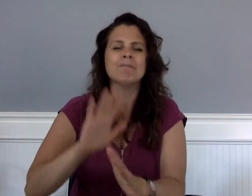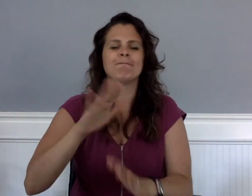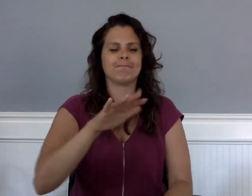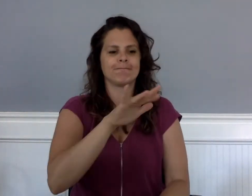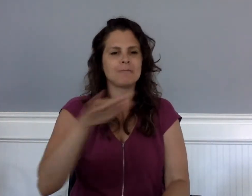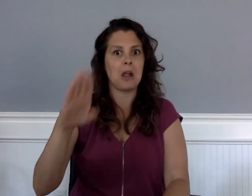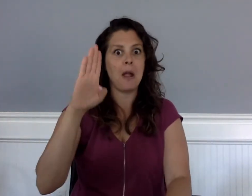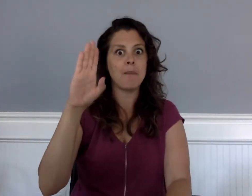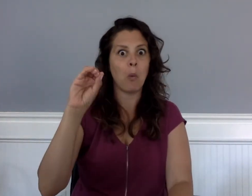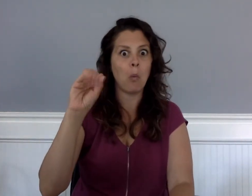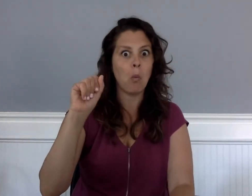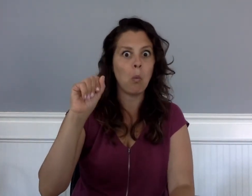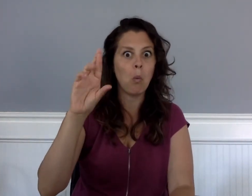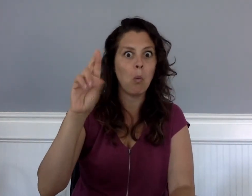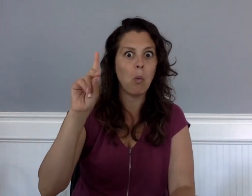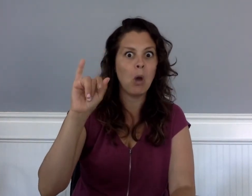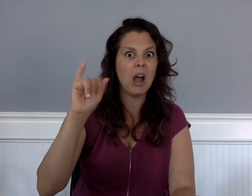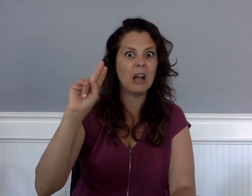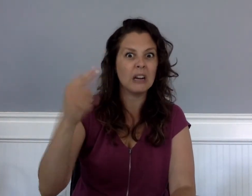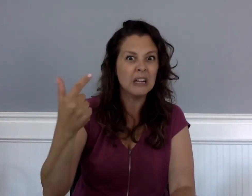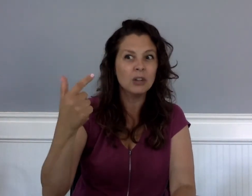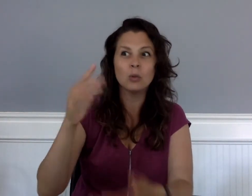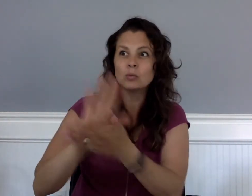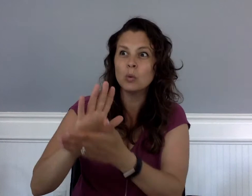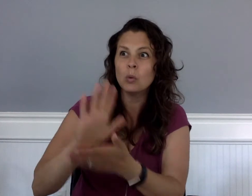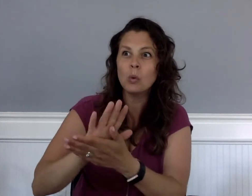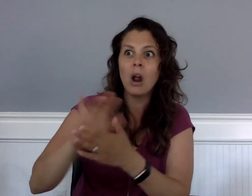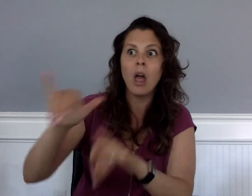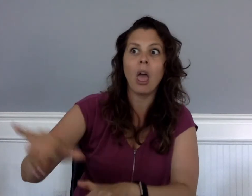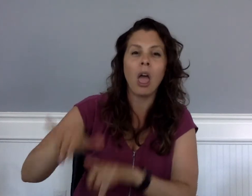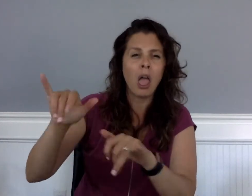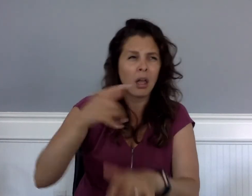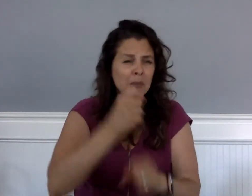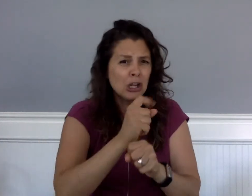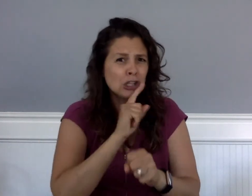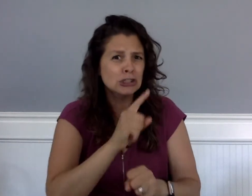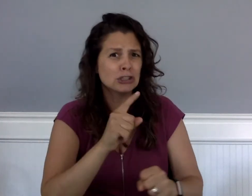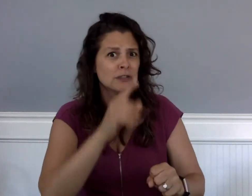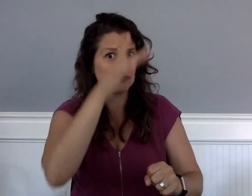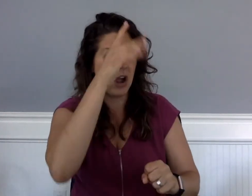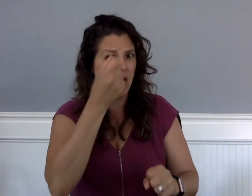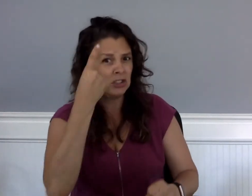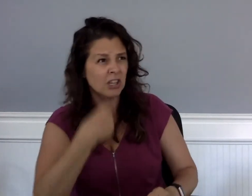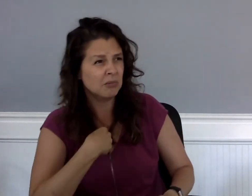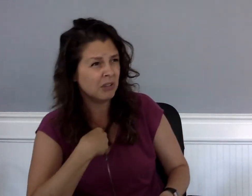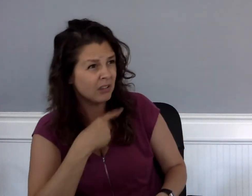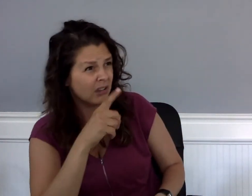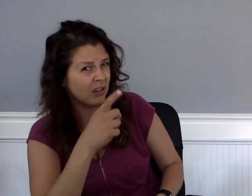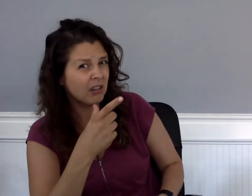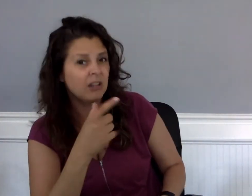Charlie fingerspelled BOARDING SCHOOL in case Mr. Castle didn’t understand him.